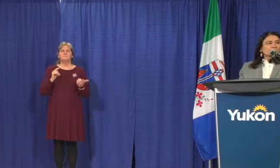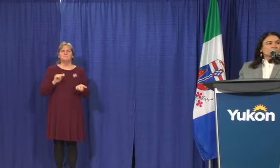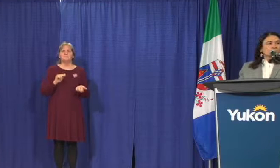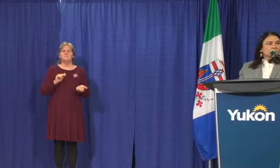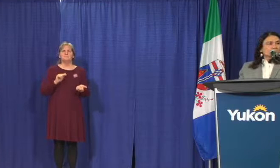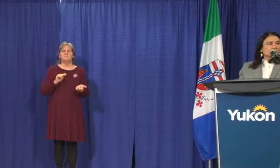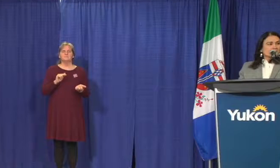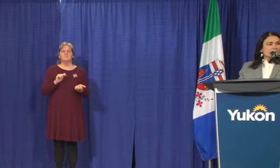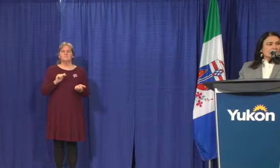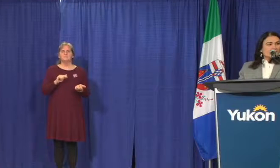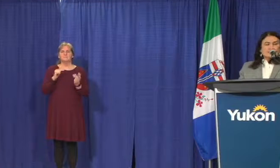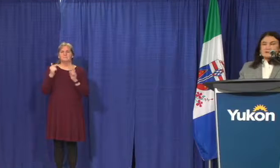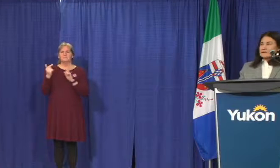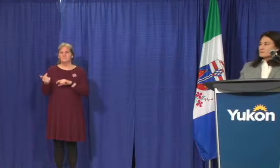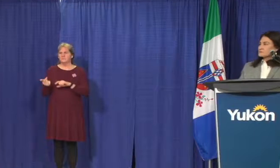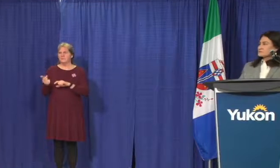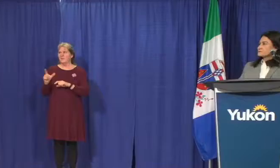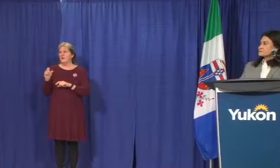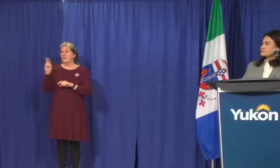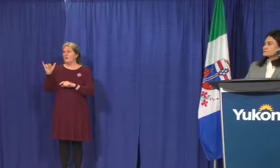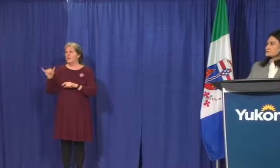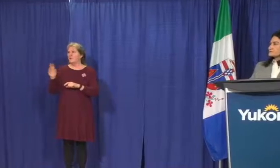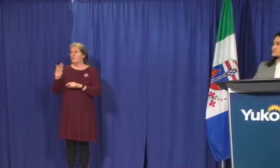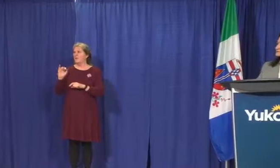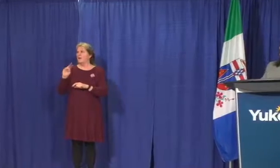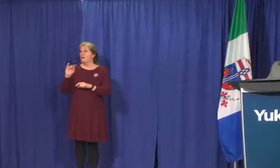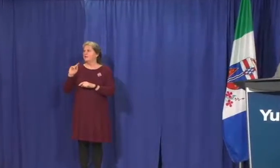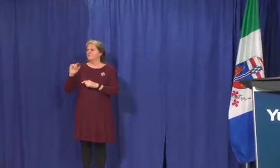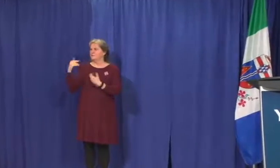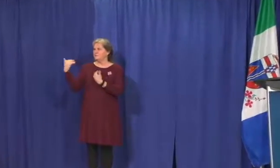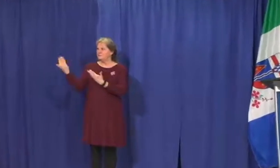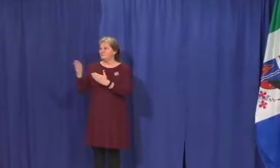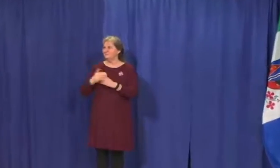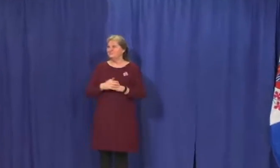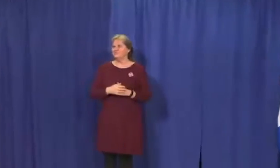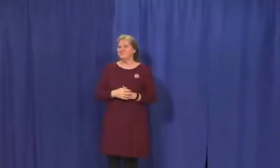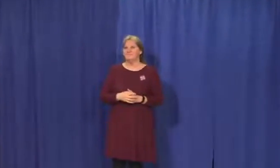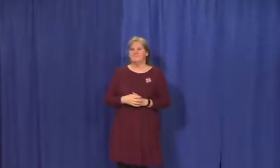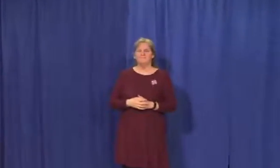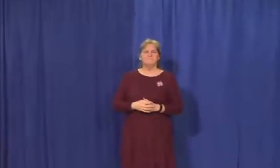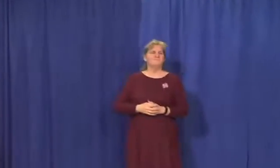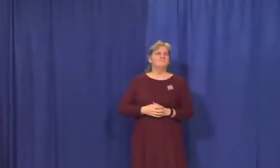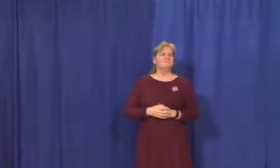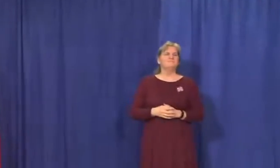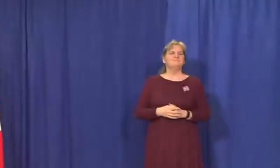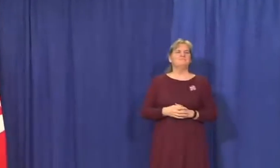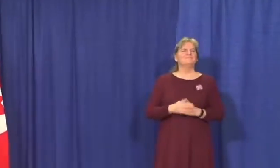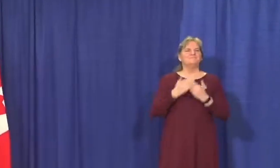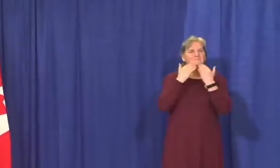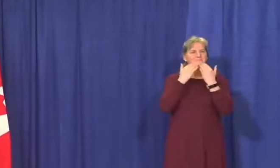member of Parliament, Mr Larry Bagnell. Thank you, Matthew, and thank